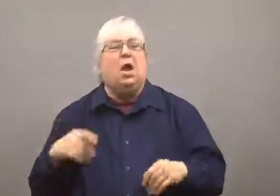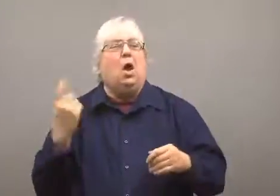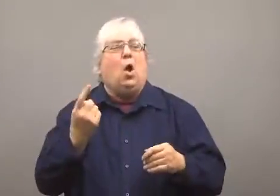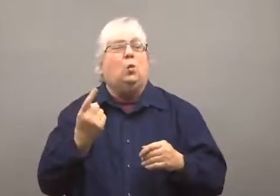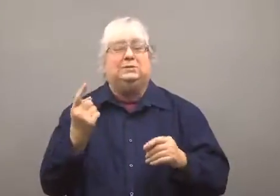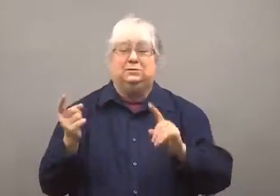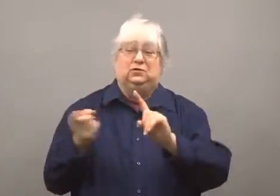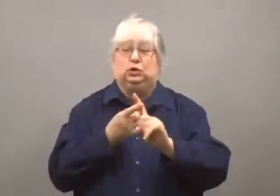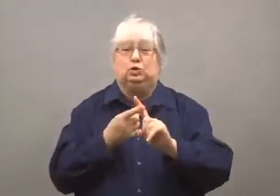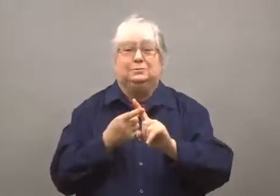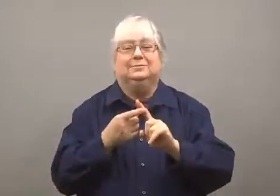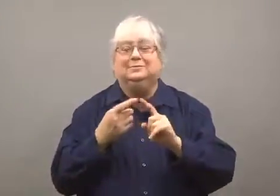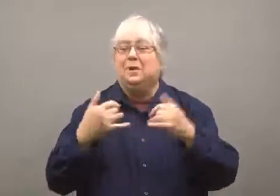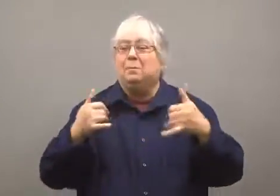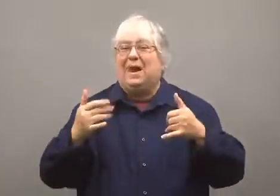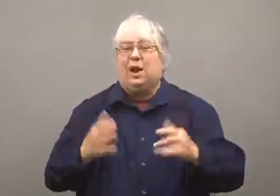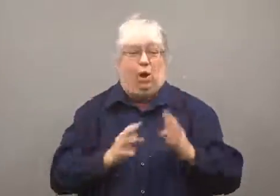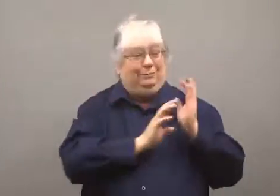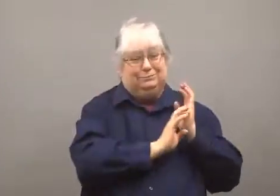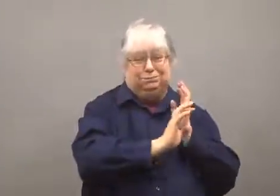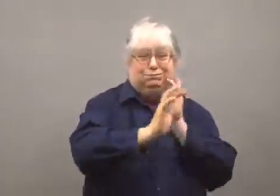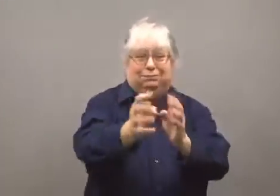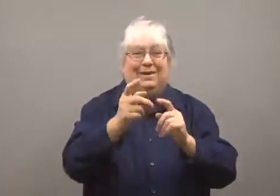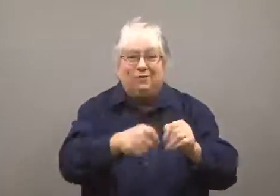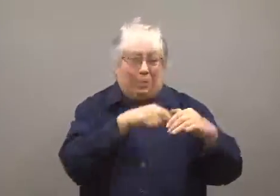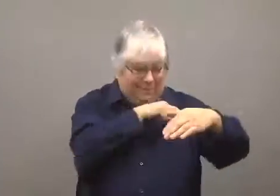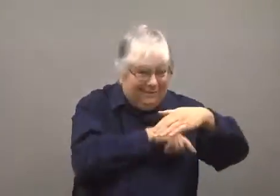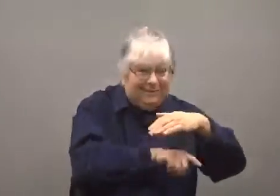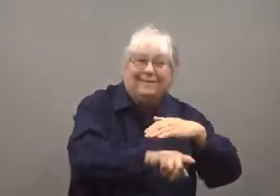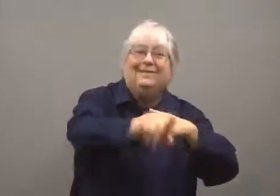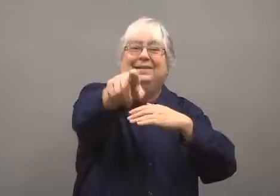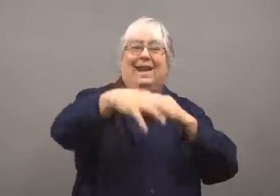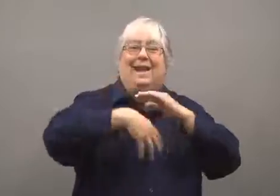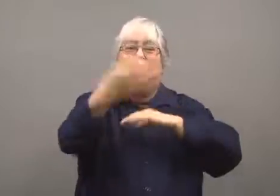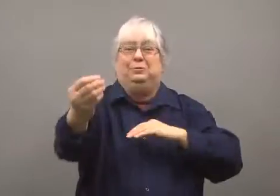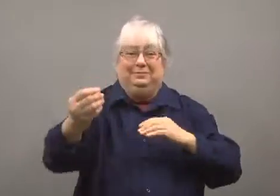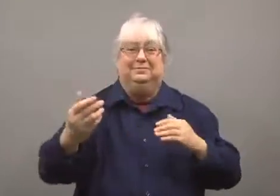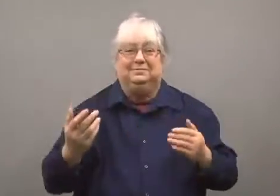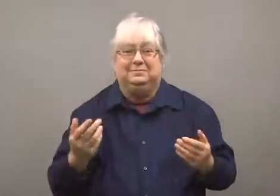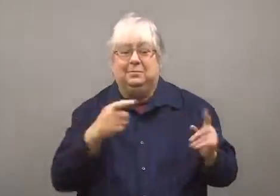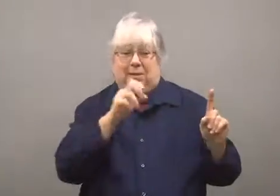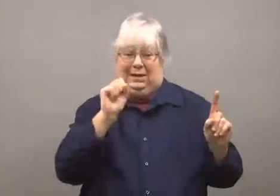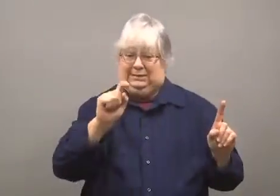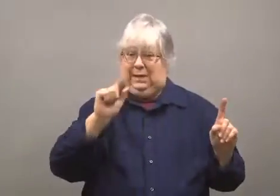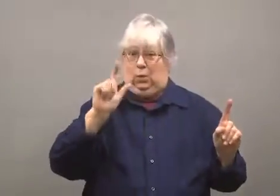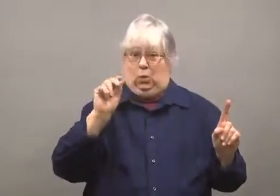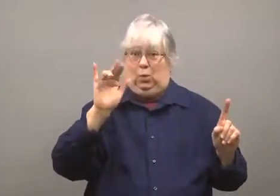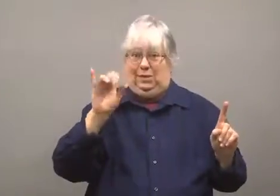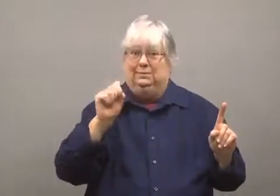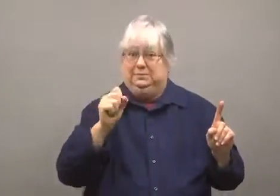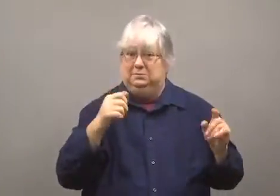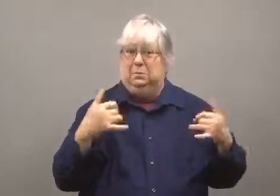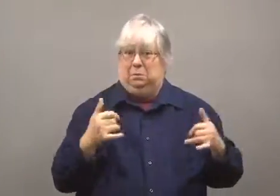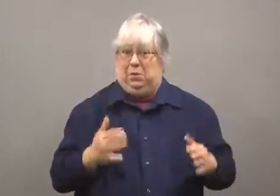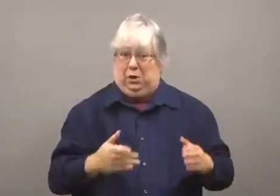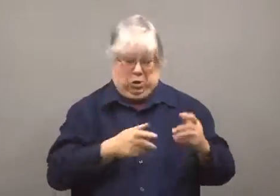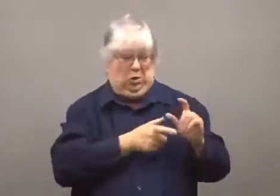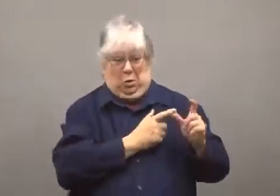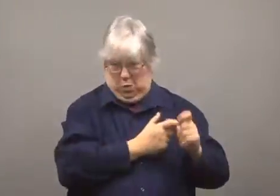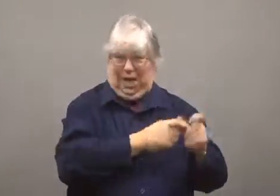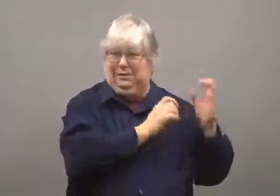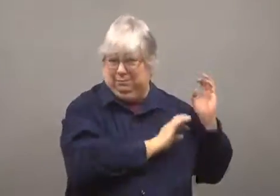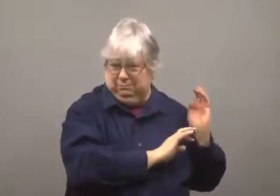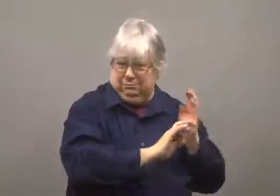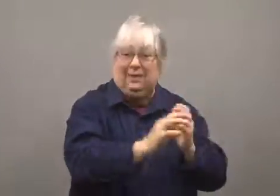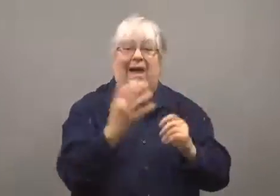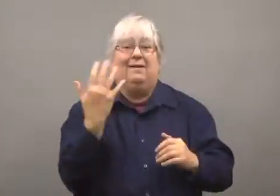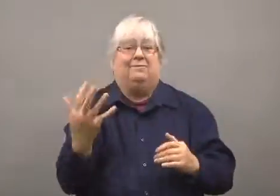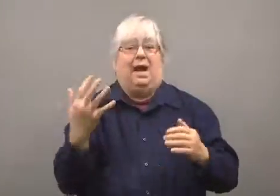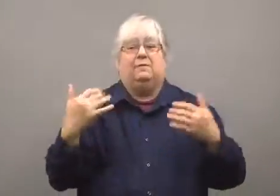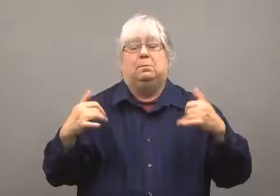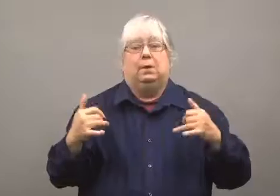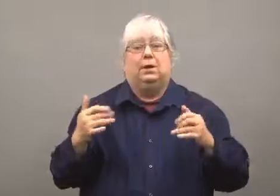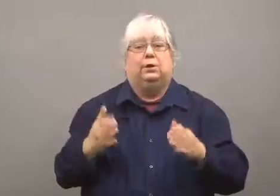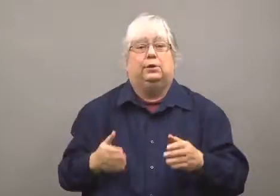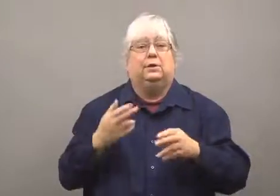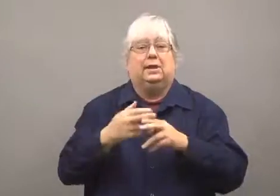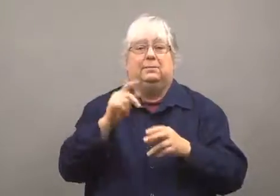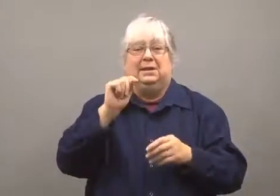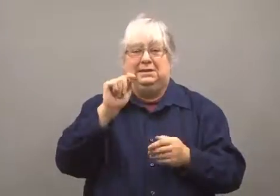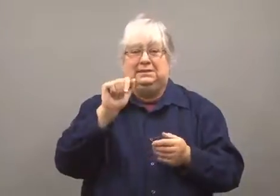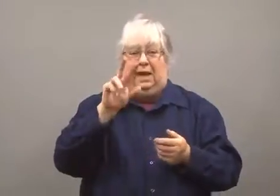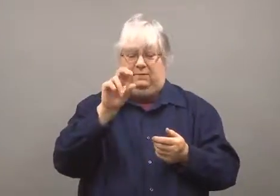Traditionally, the players run onto the field from the tunnels.